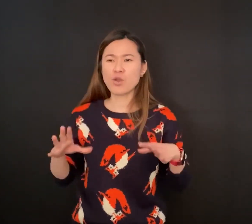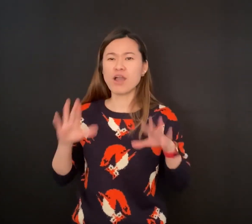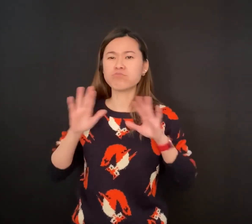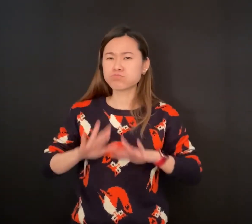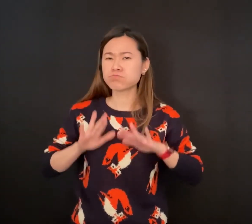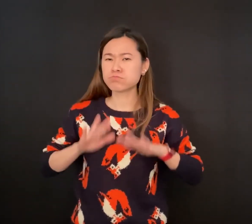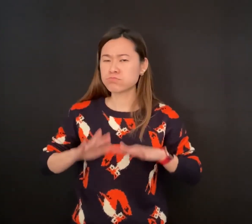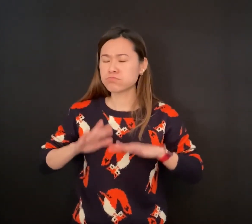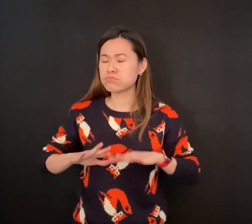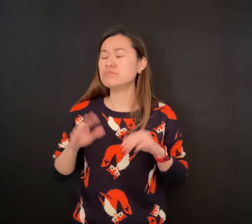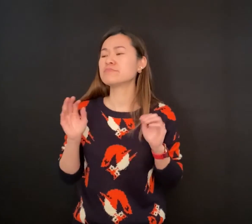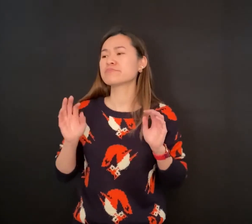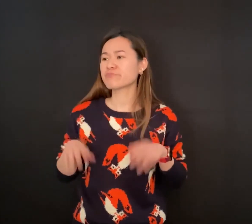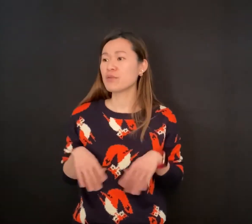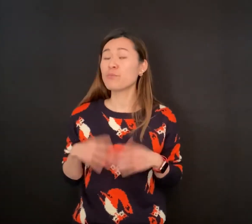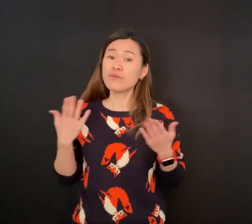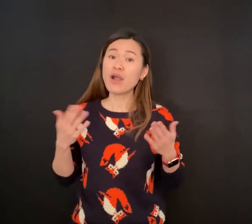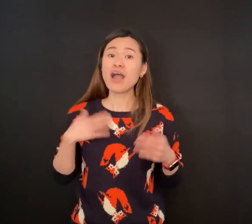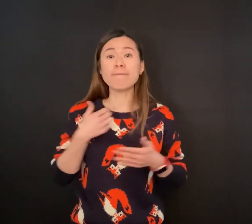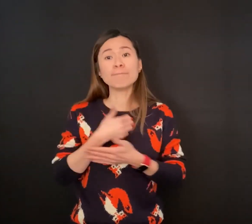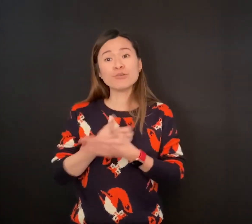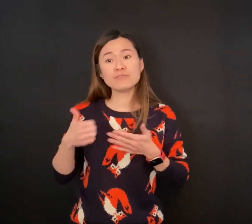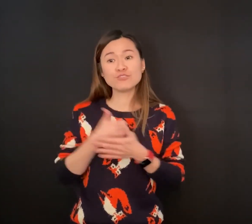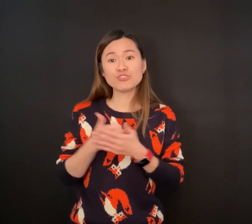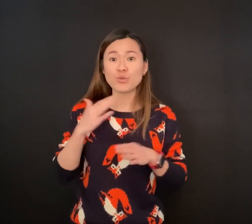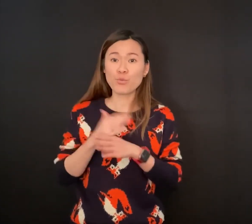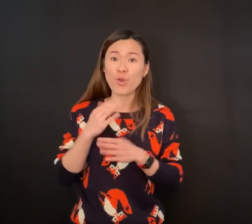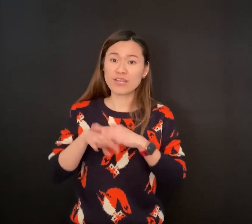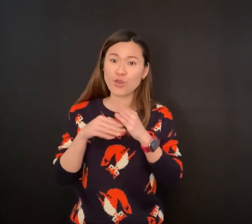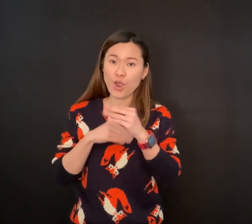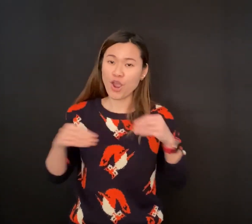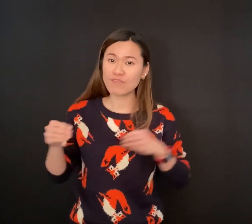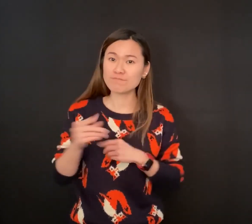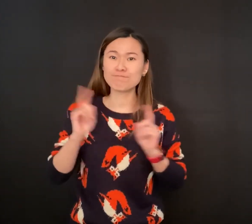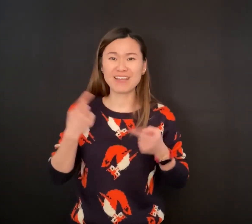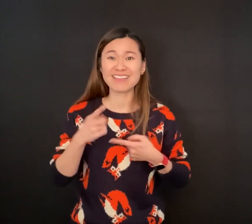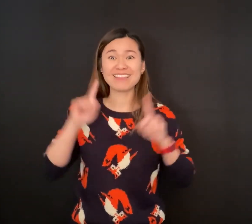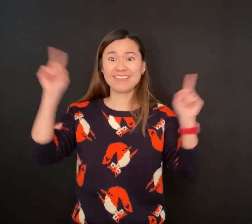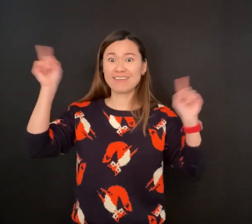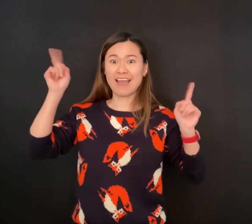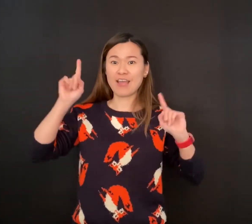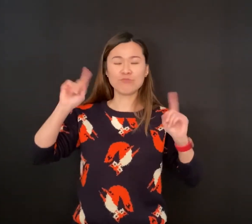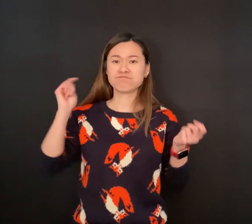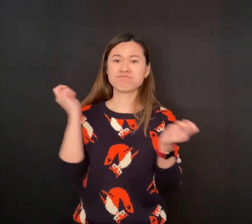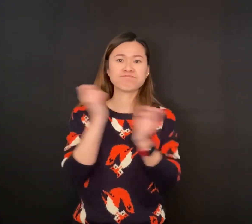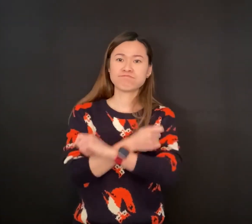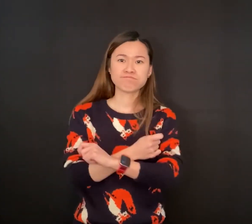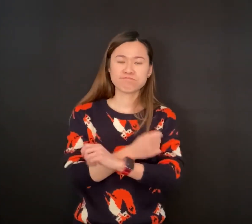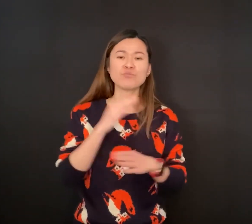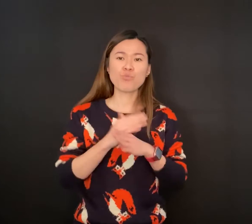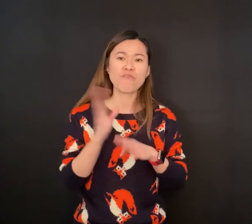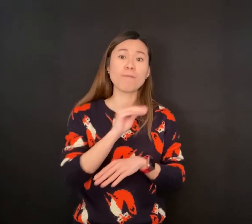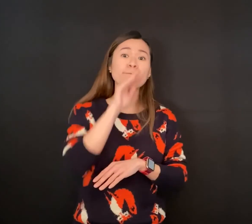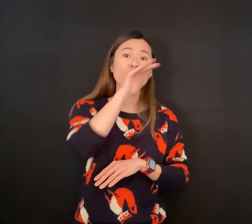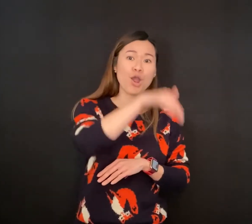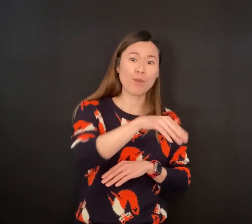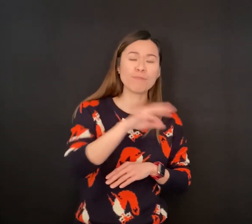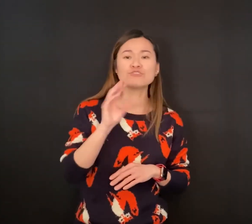and understand to be more calm. Before, I worked in office now I have to change and work from home.